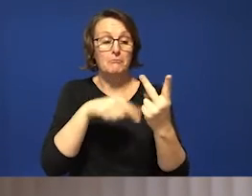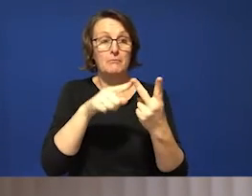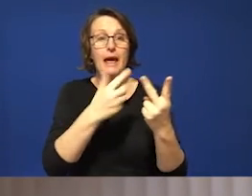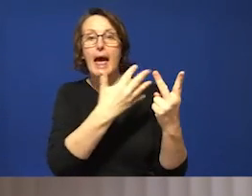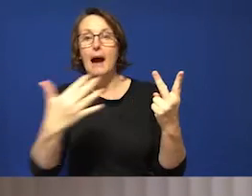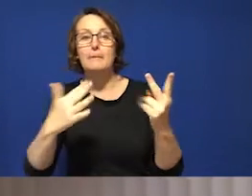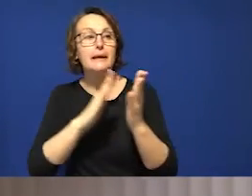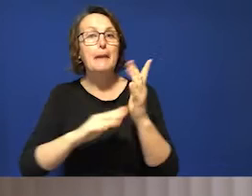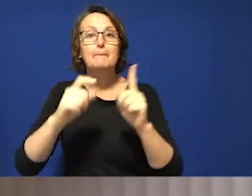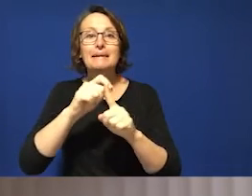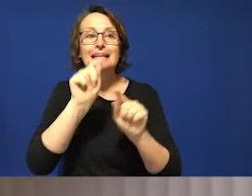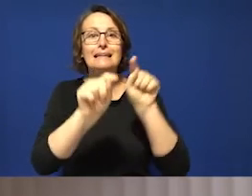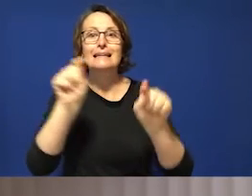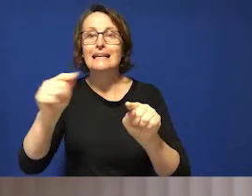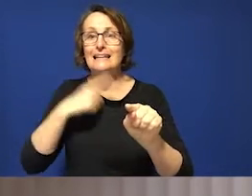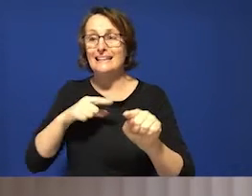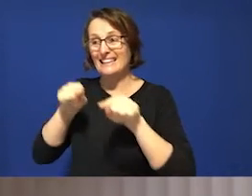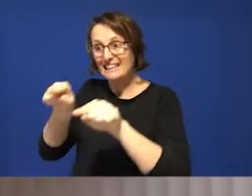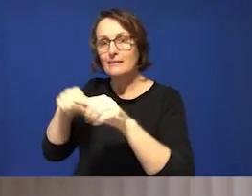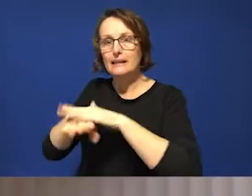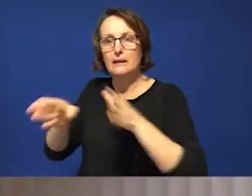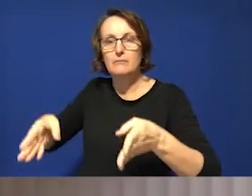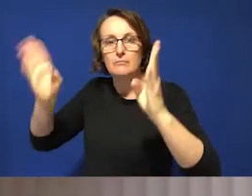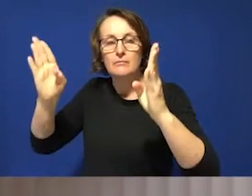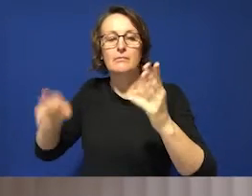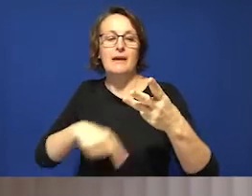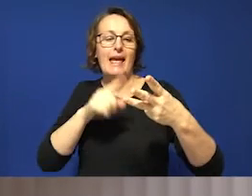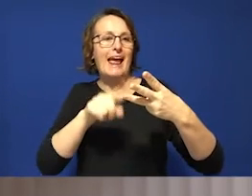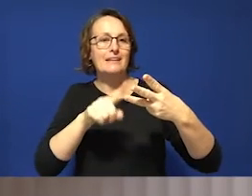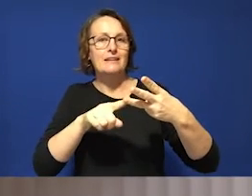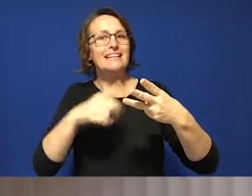we had to keep it outside of the fabric of the old building.